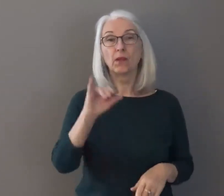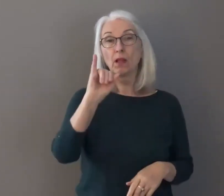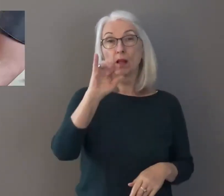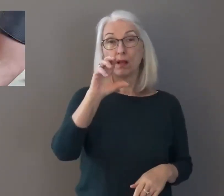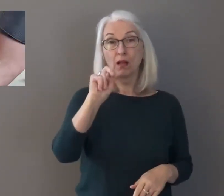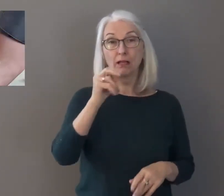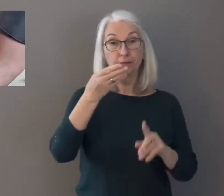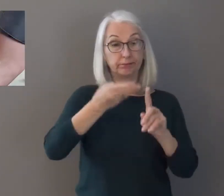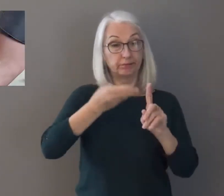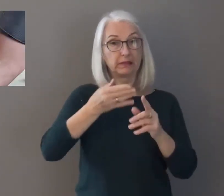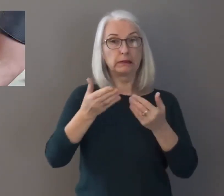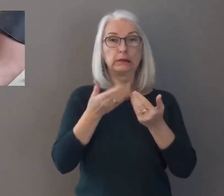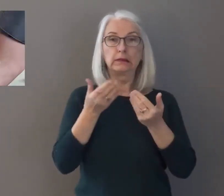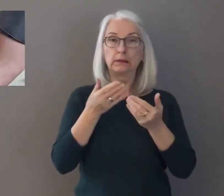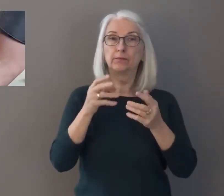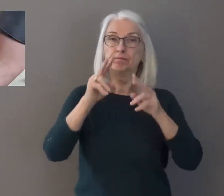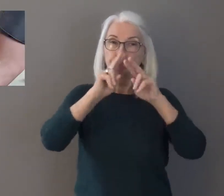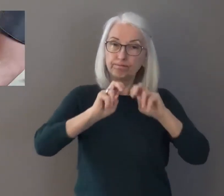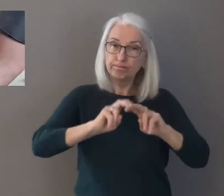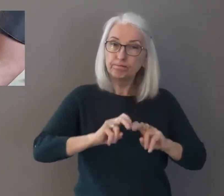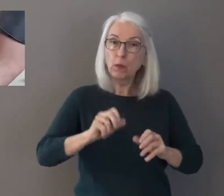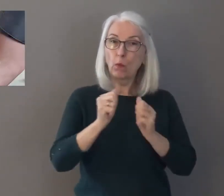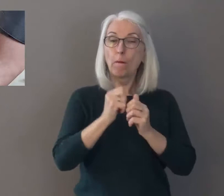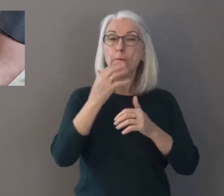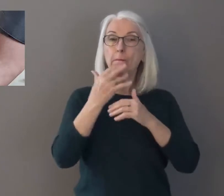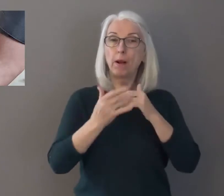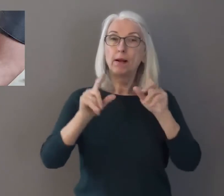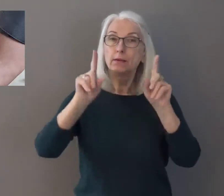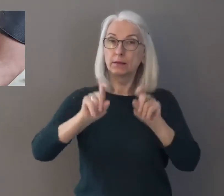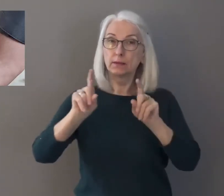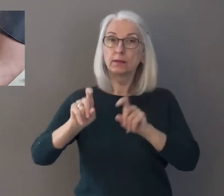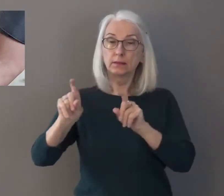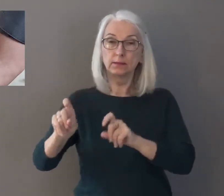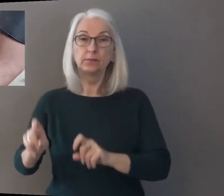Iron status is easily assessed with blood tests.